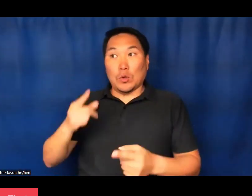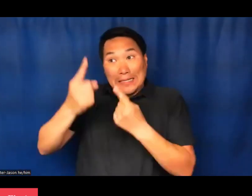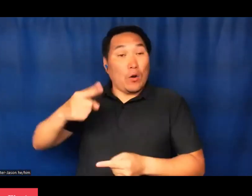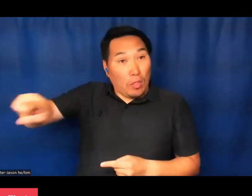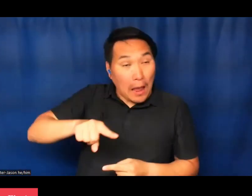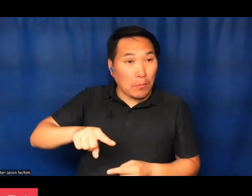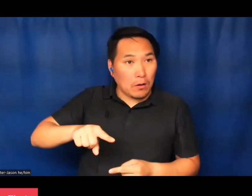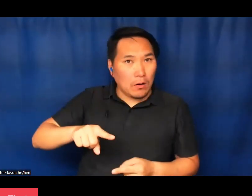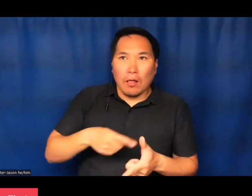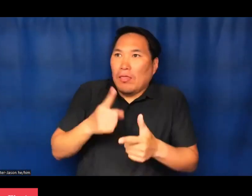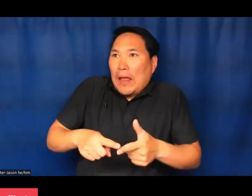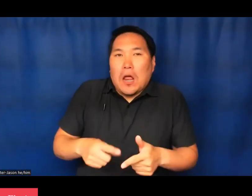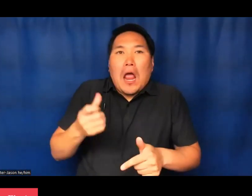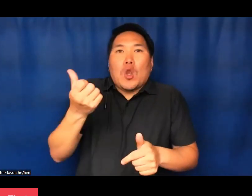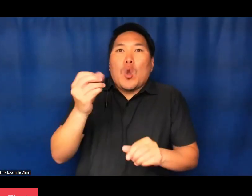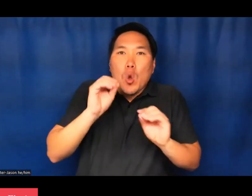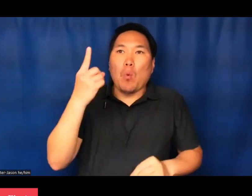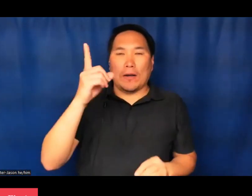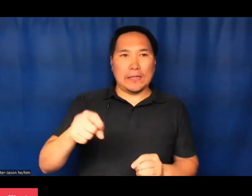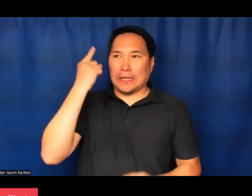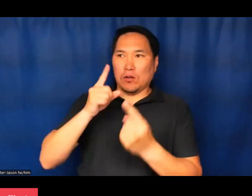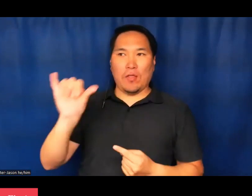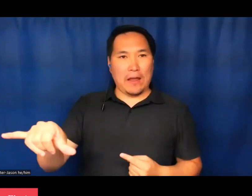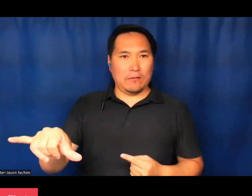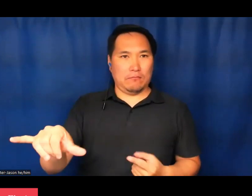Right?So we can think about the fast sweep of this opinion.